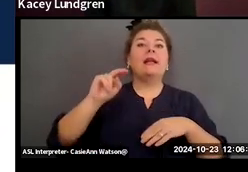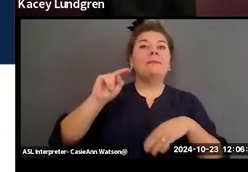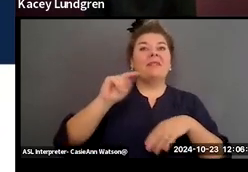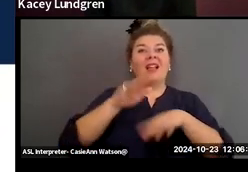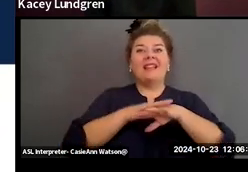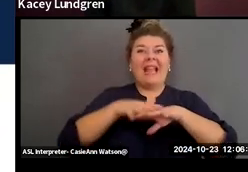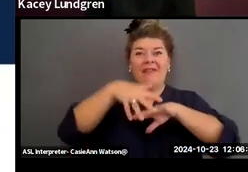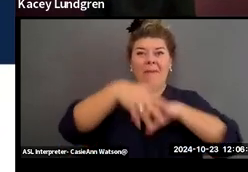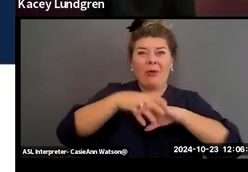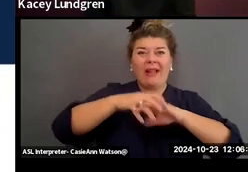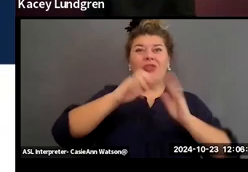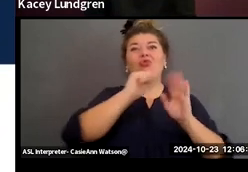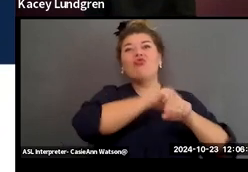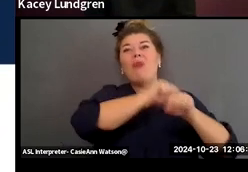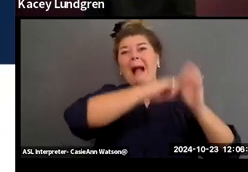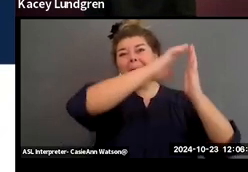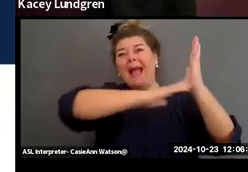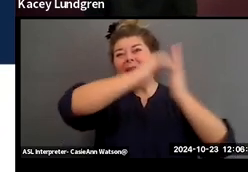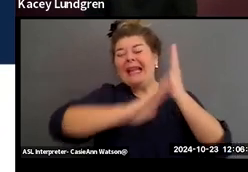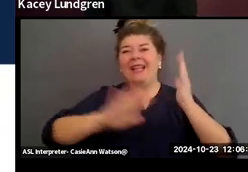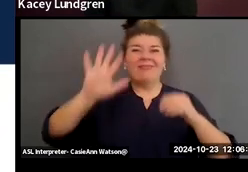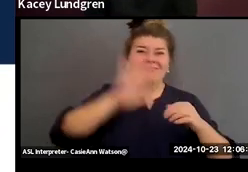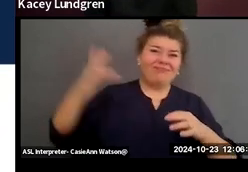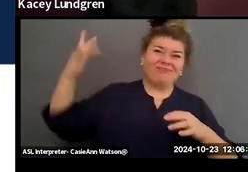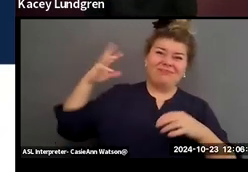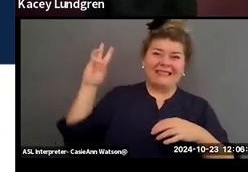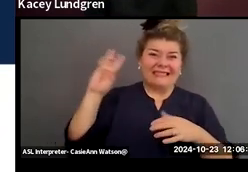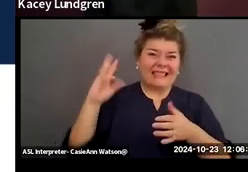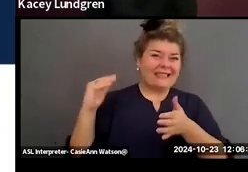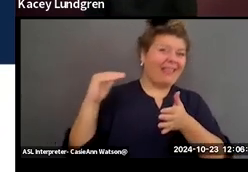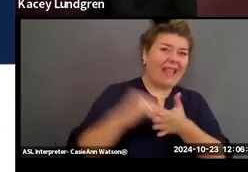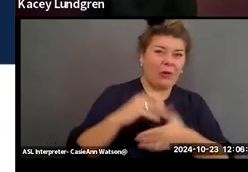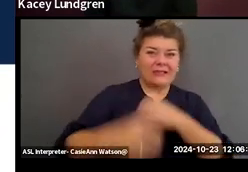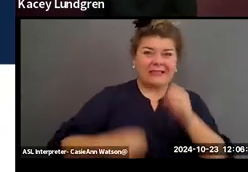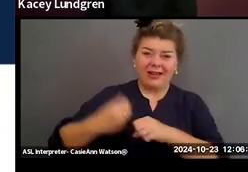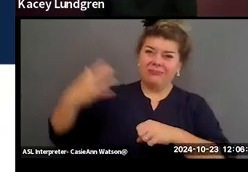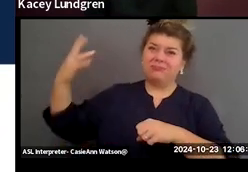in paintings that date back 6,000 years. When the Spanish conquistadors,